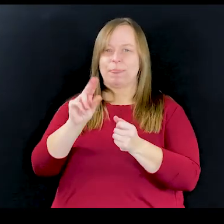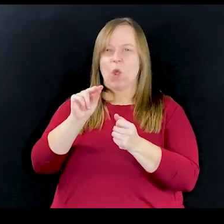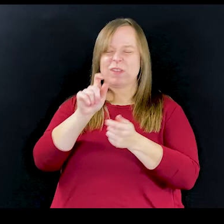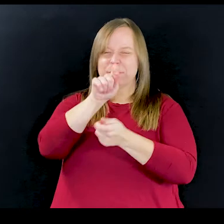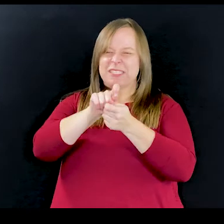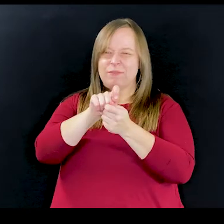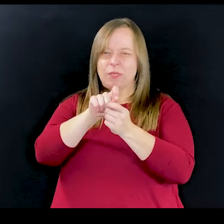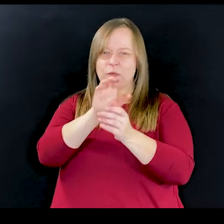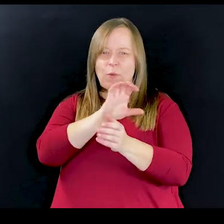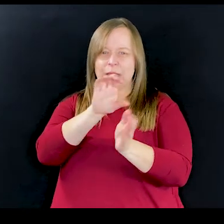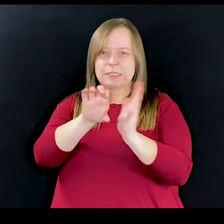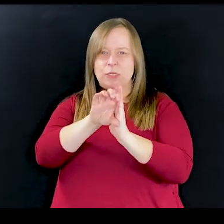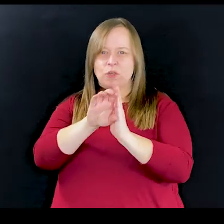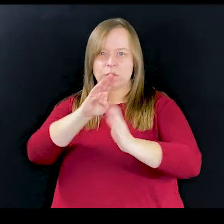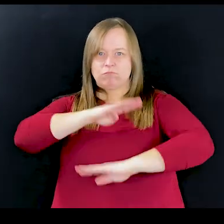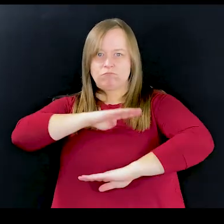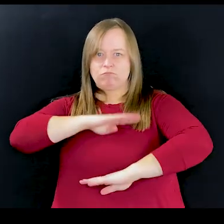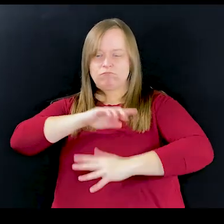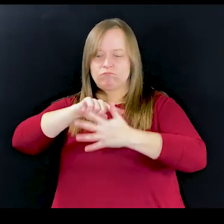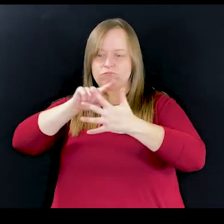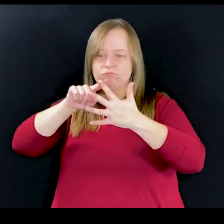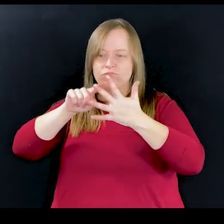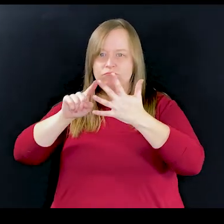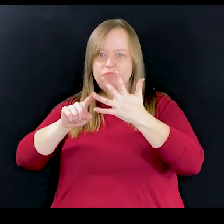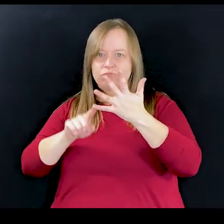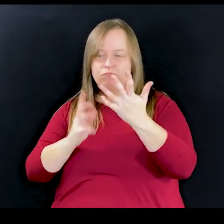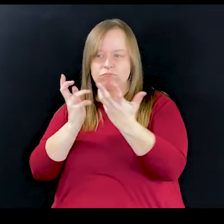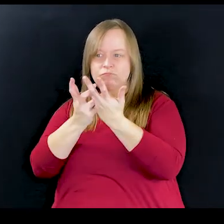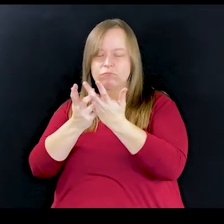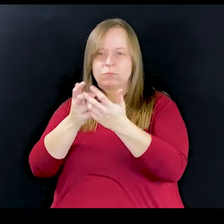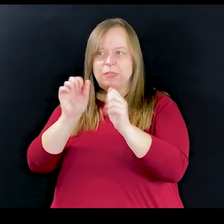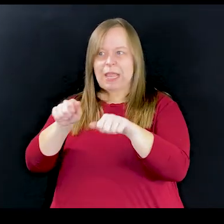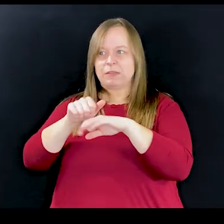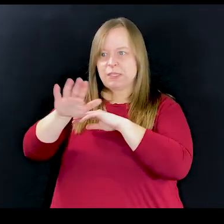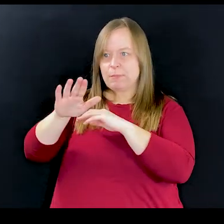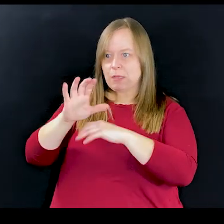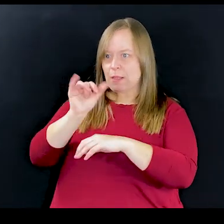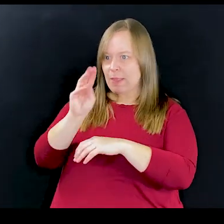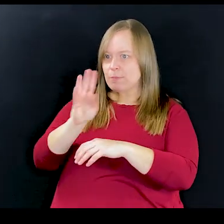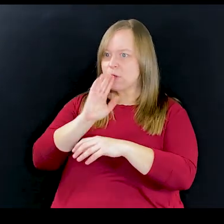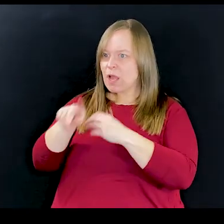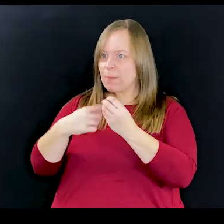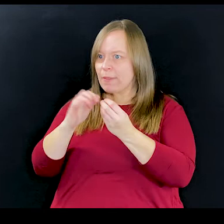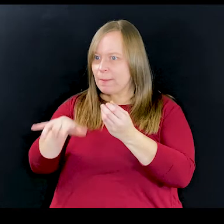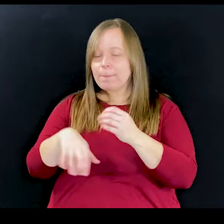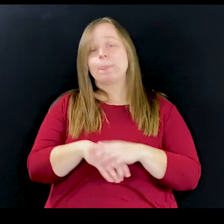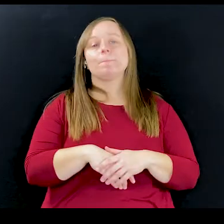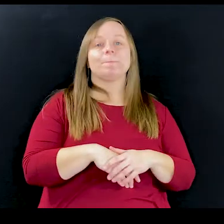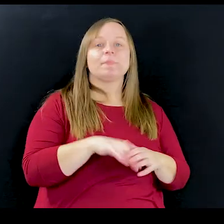There's certain criteria that needs to be met in order for someone to submit a claim. Let's talk about that Yeah.